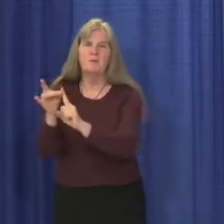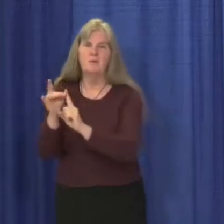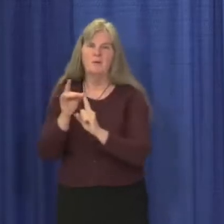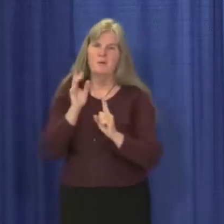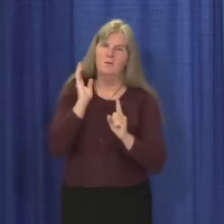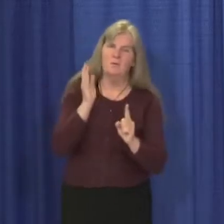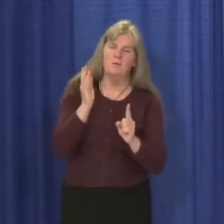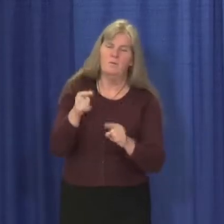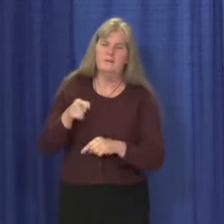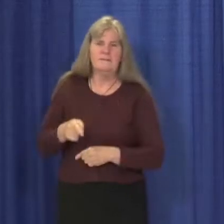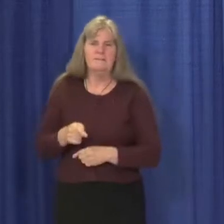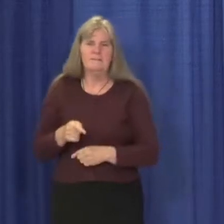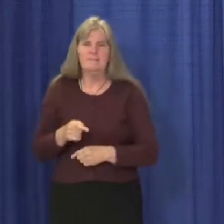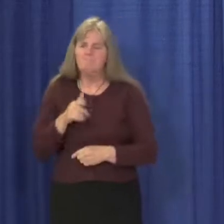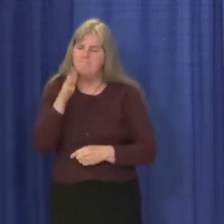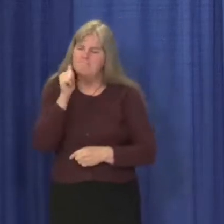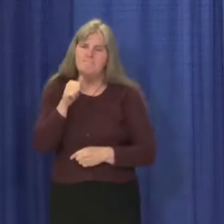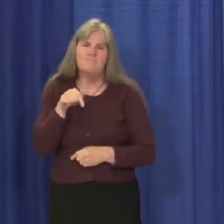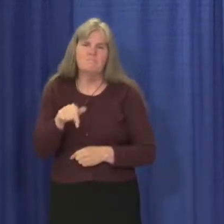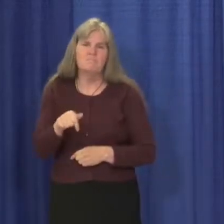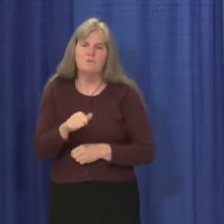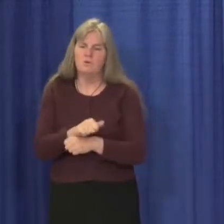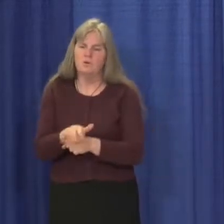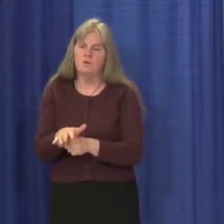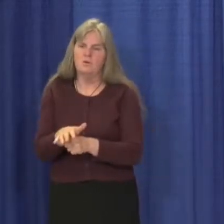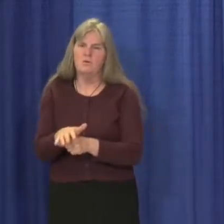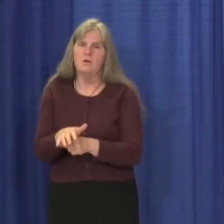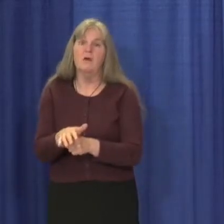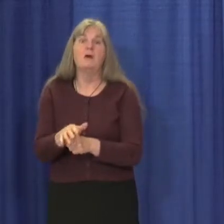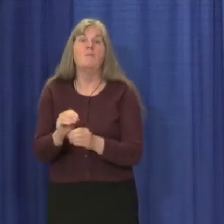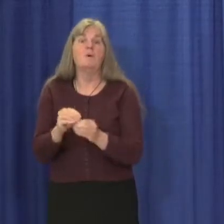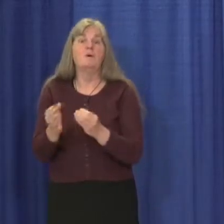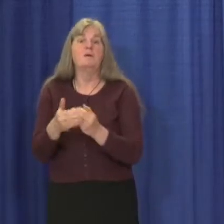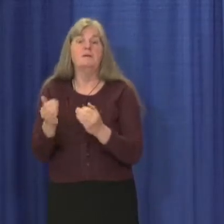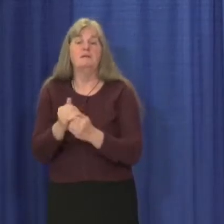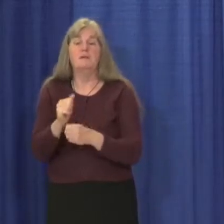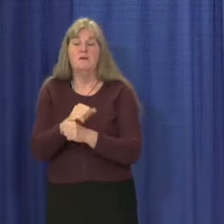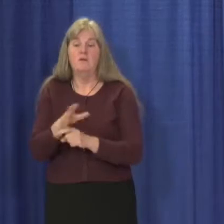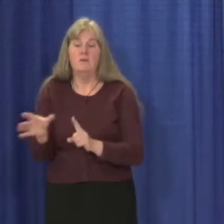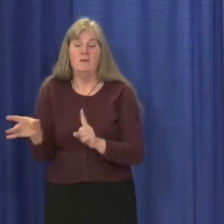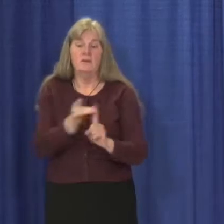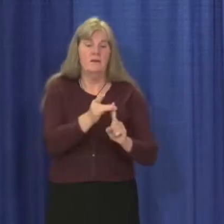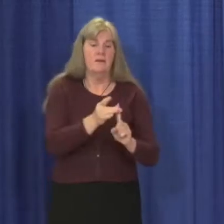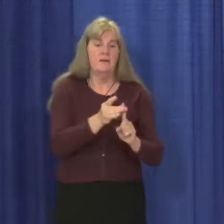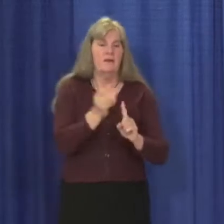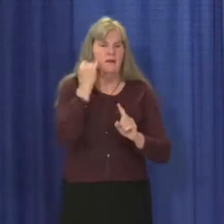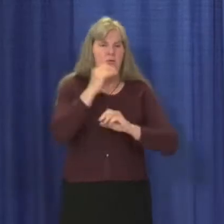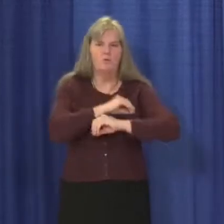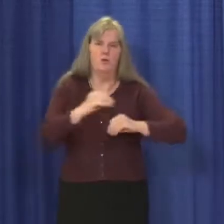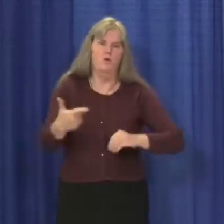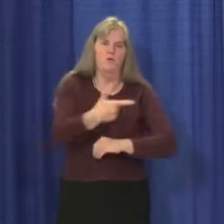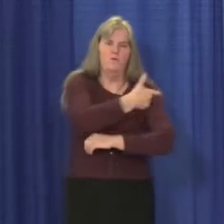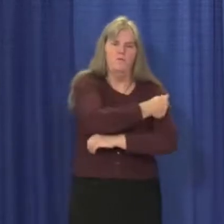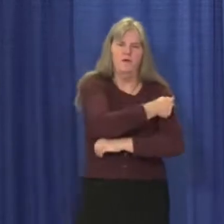can. It does so with all the easier view unvaccinated.